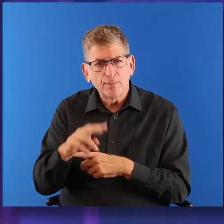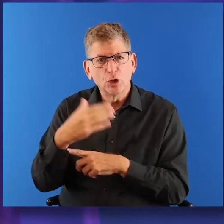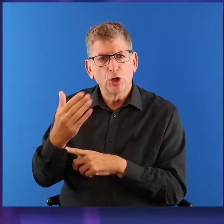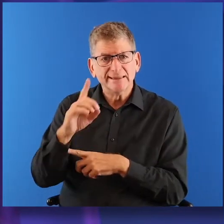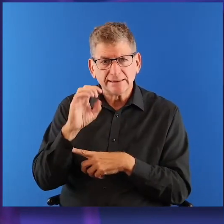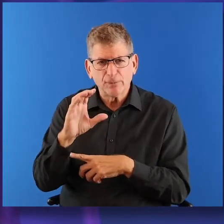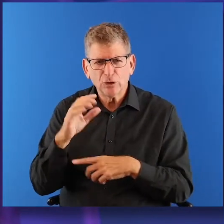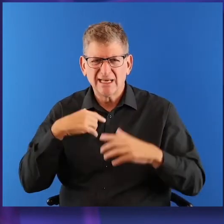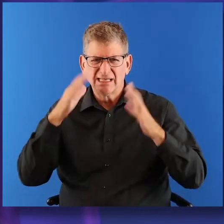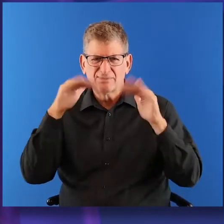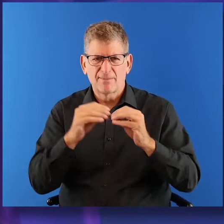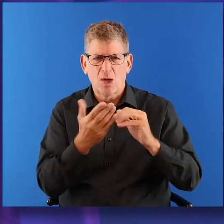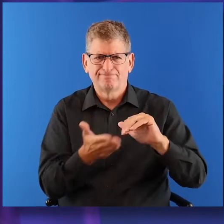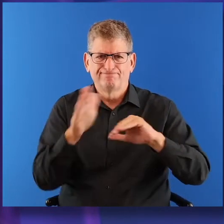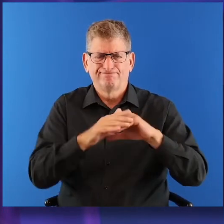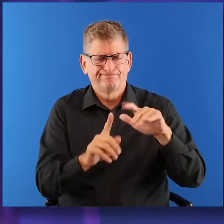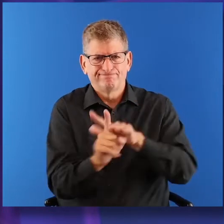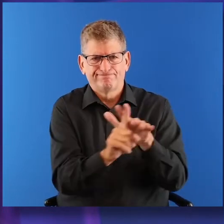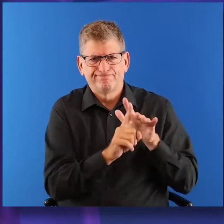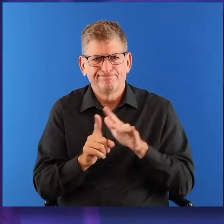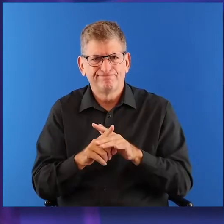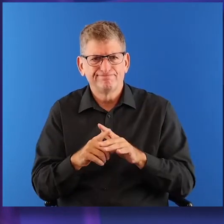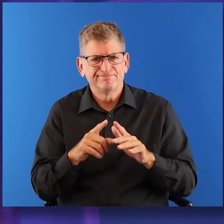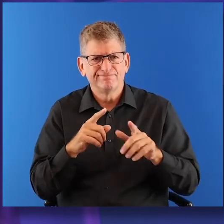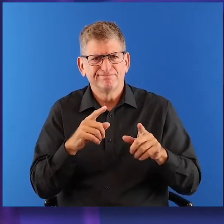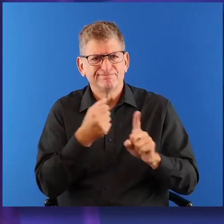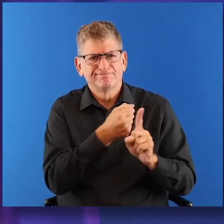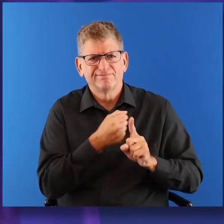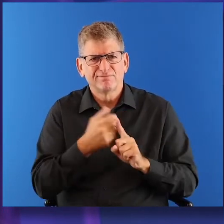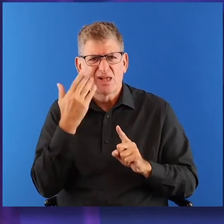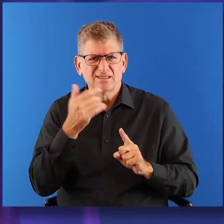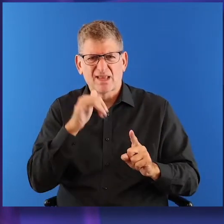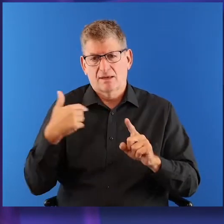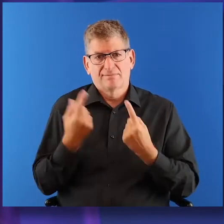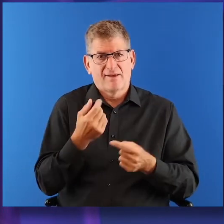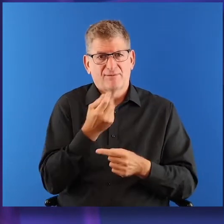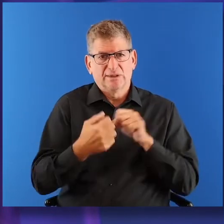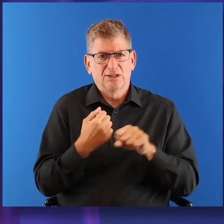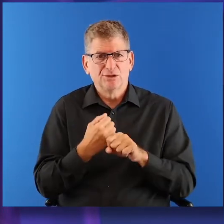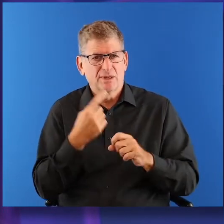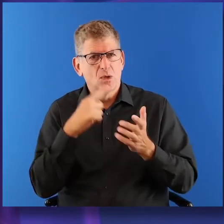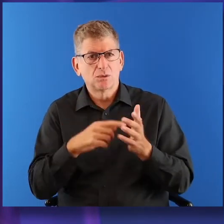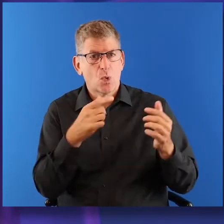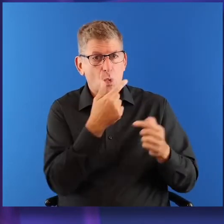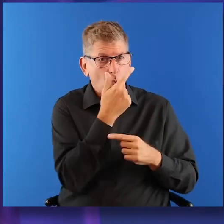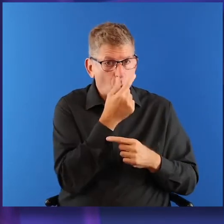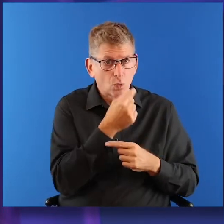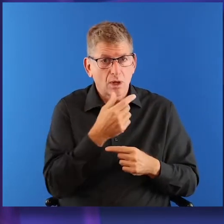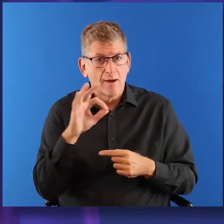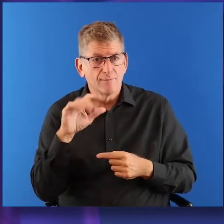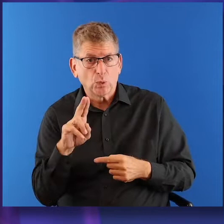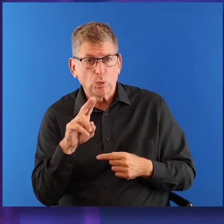when cold and flu season is at its worst. As we head into the winter, we want to make sure that we say, here's the lessons we learned,